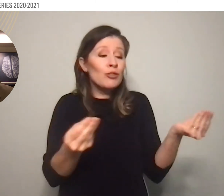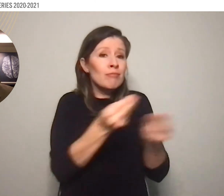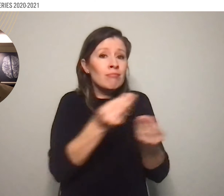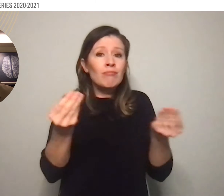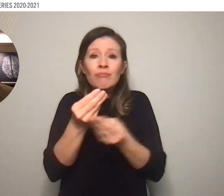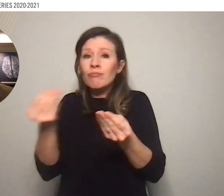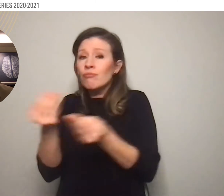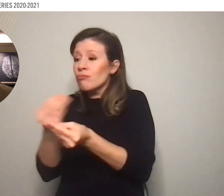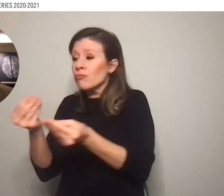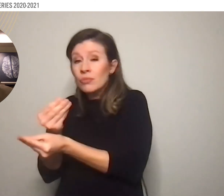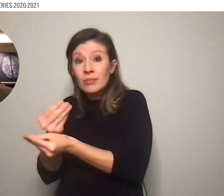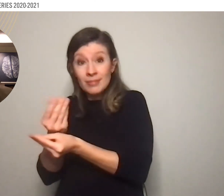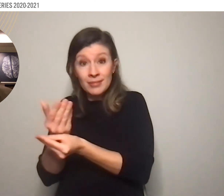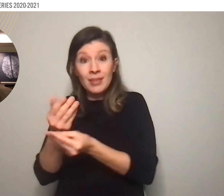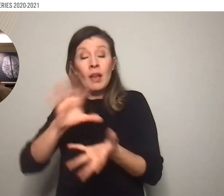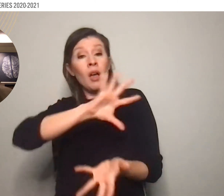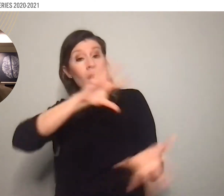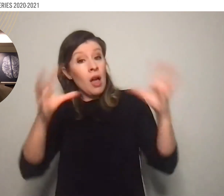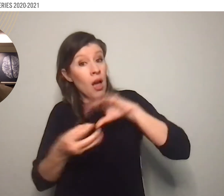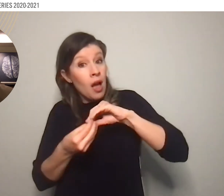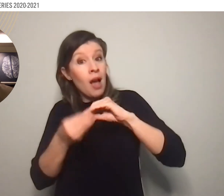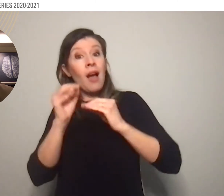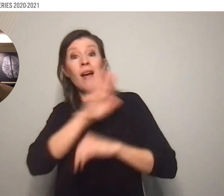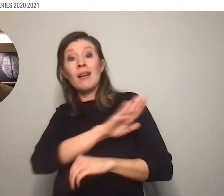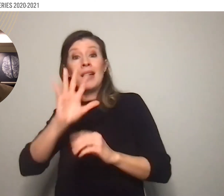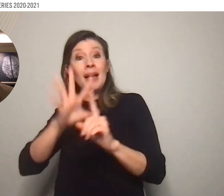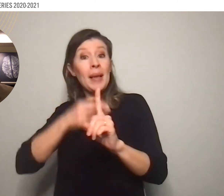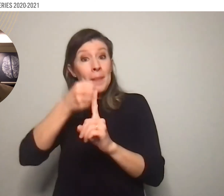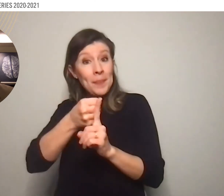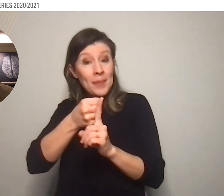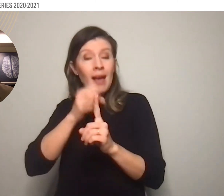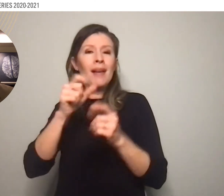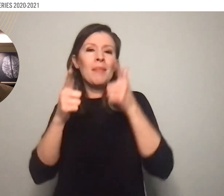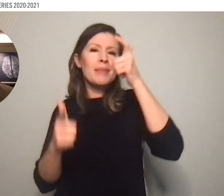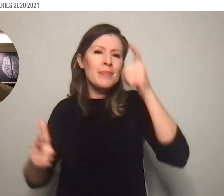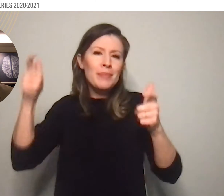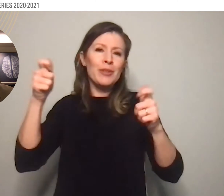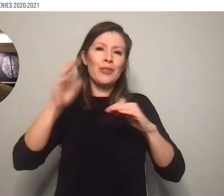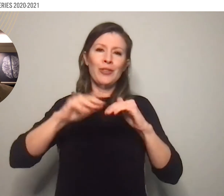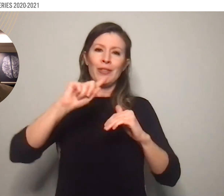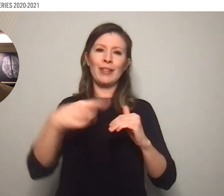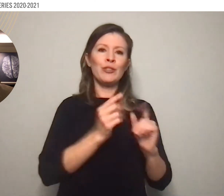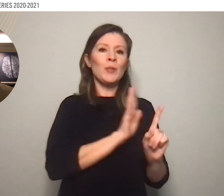such that the impact of all of these individual entities are greater than this a greater um